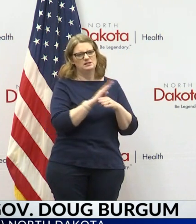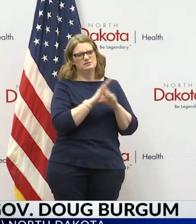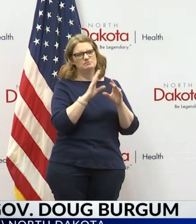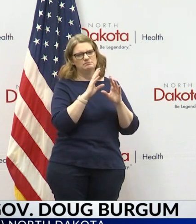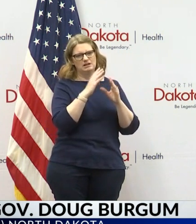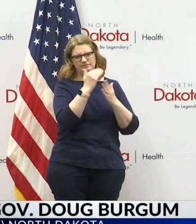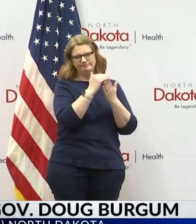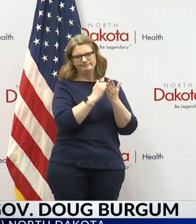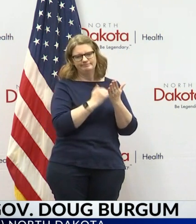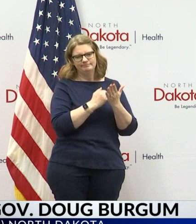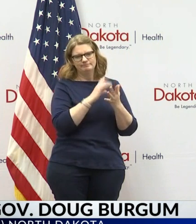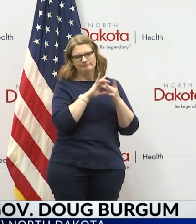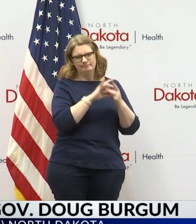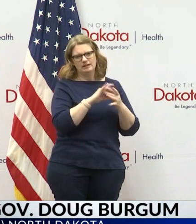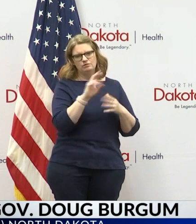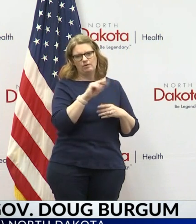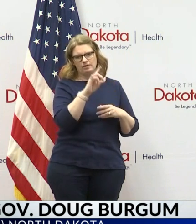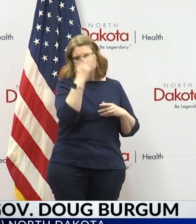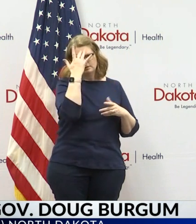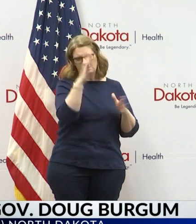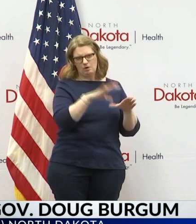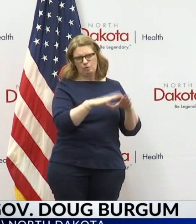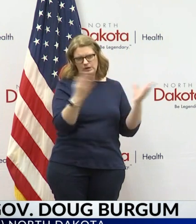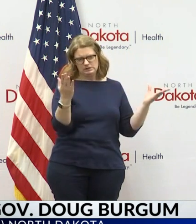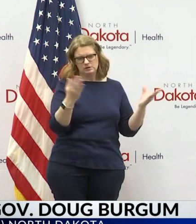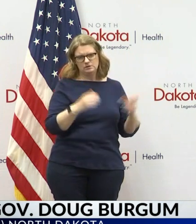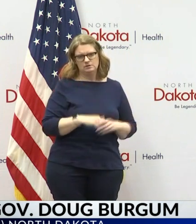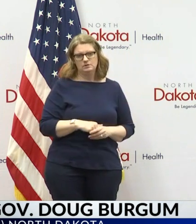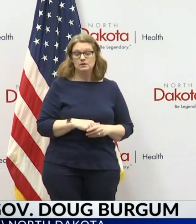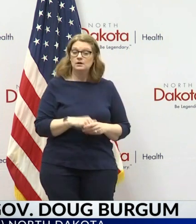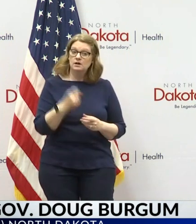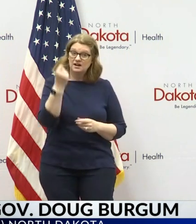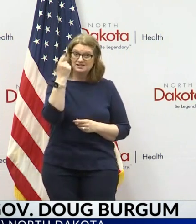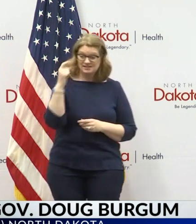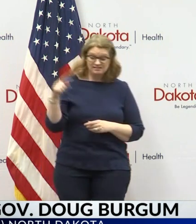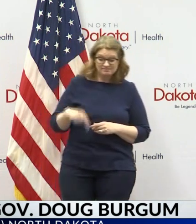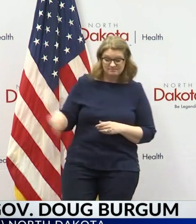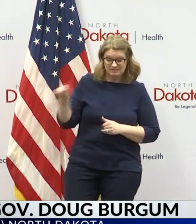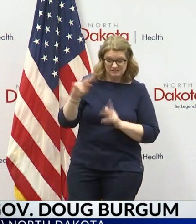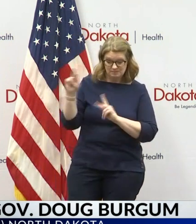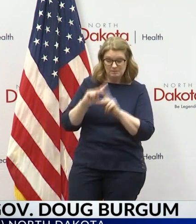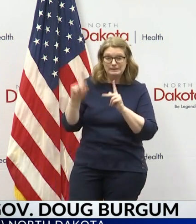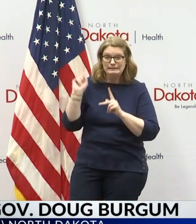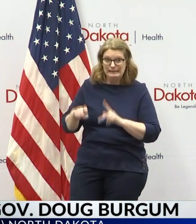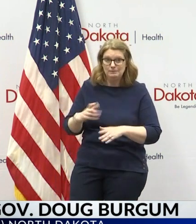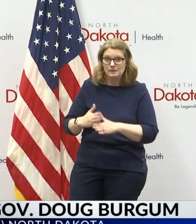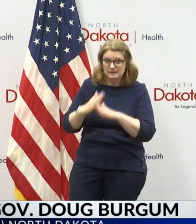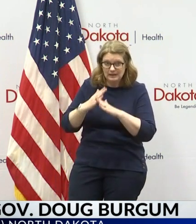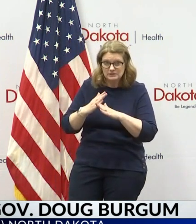HAD TO DO WITH, YOU KNOW, COMMERCIAL ENTERPRISES LISTED TURN NORTH DAKOTA SMART RESTART,